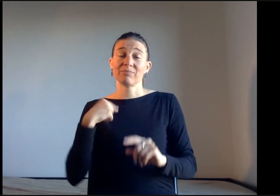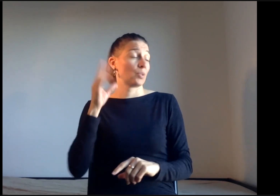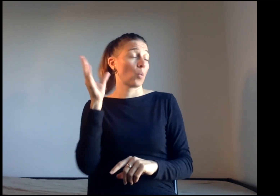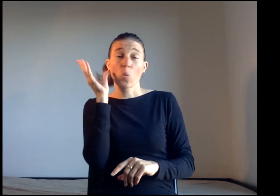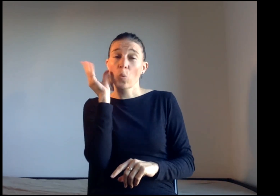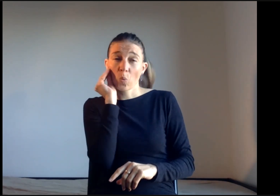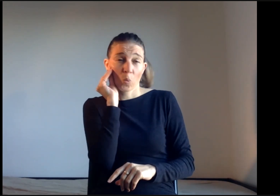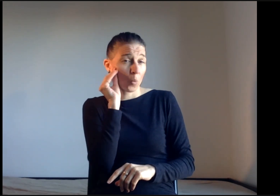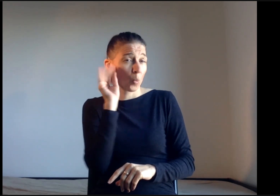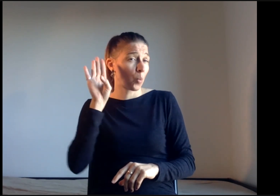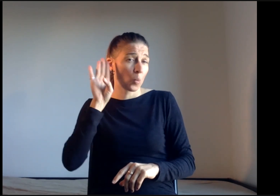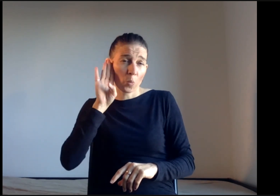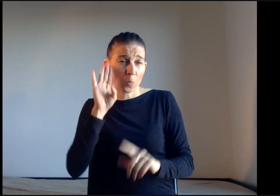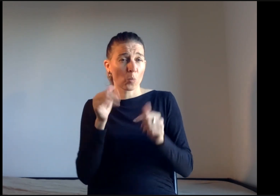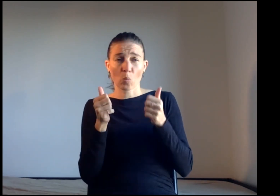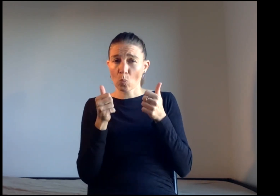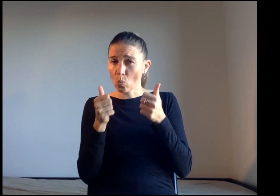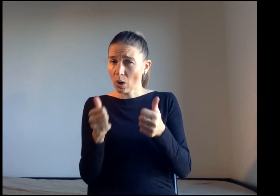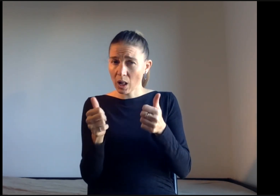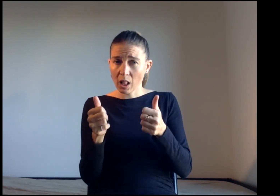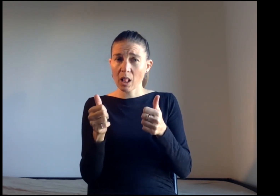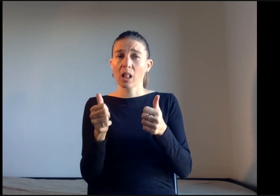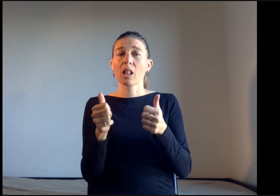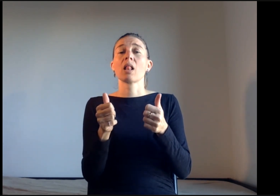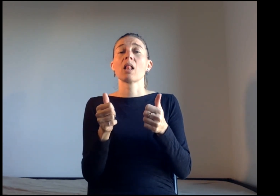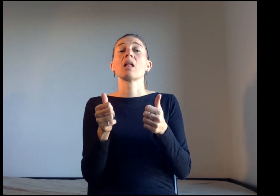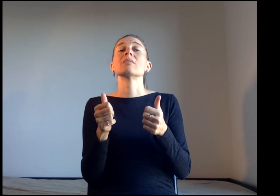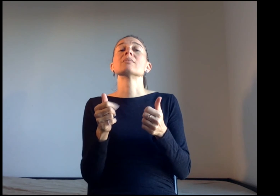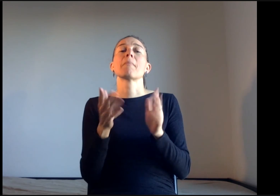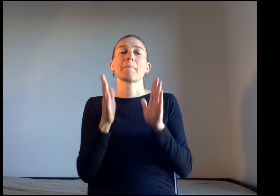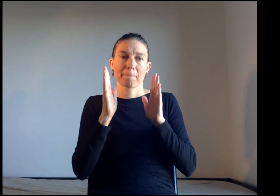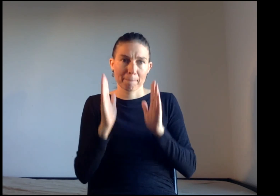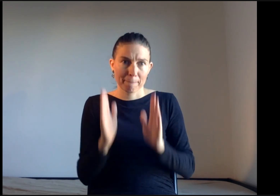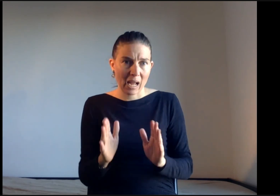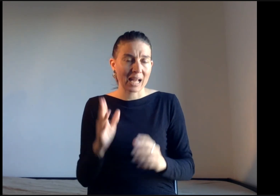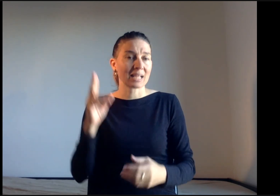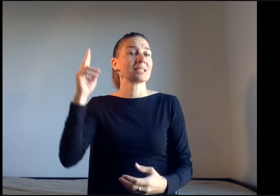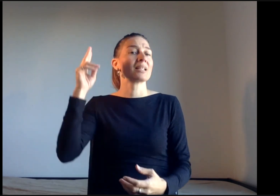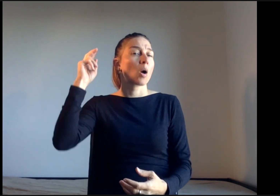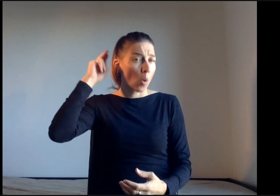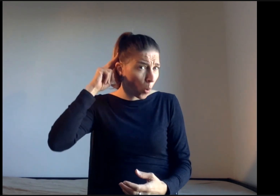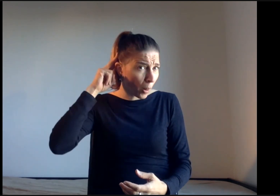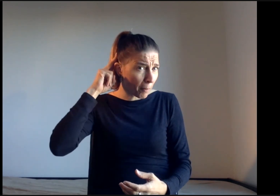We're using the cochlear implants that the communication is crucial.